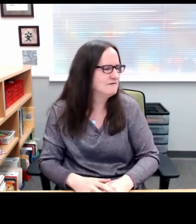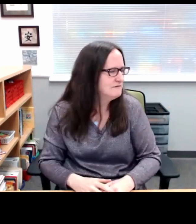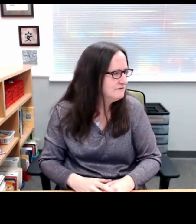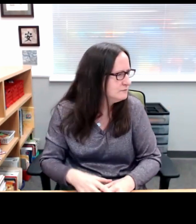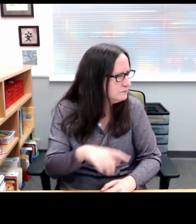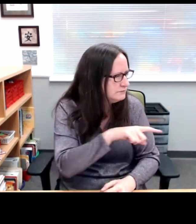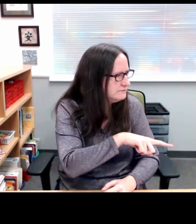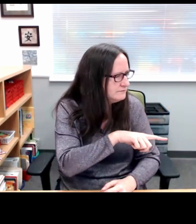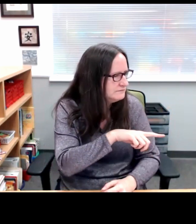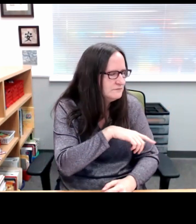It can be anything.